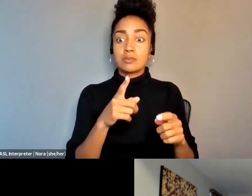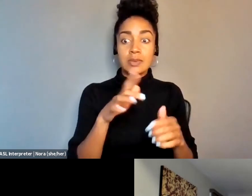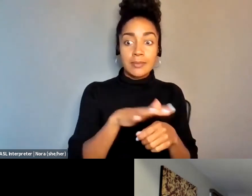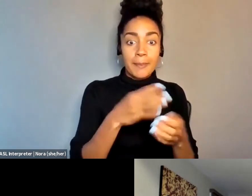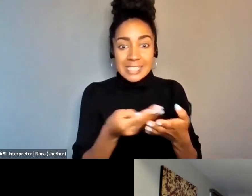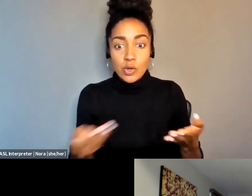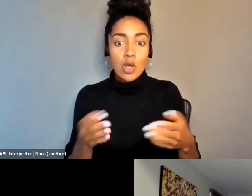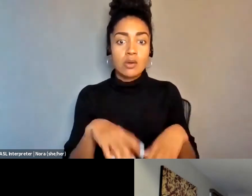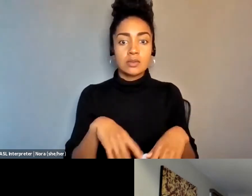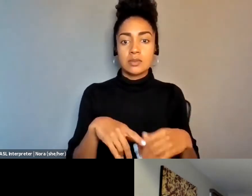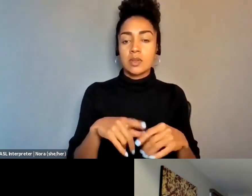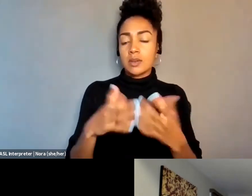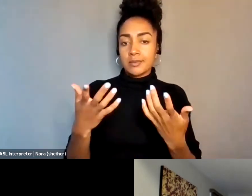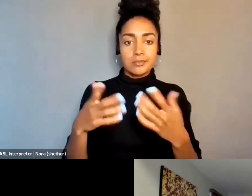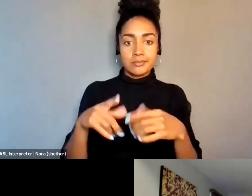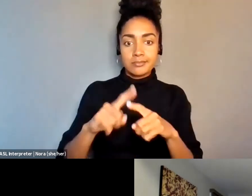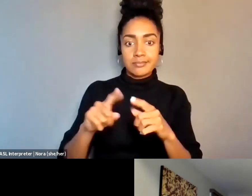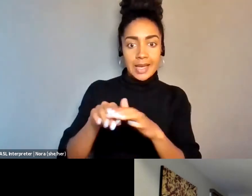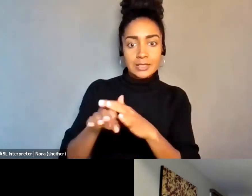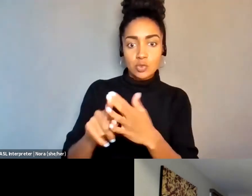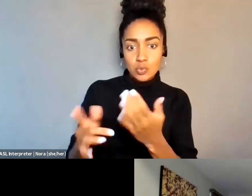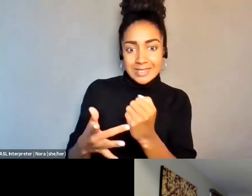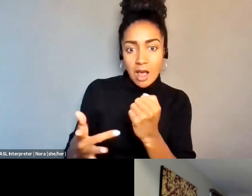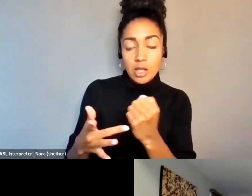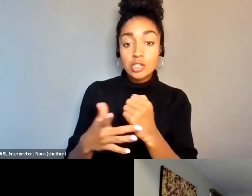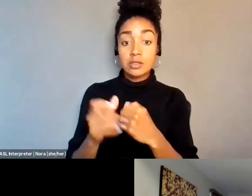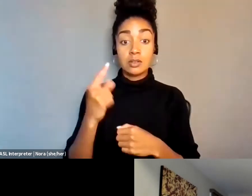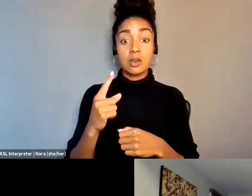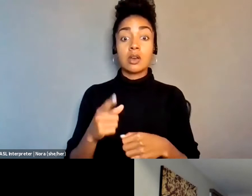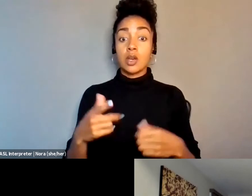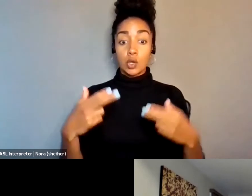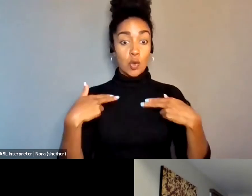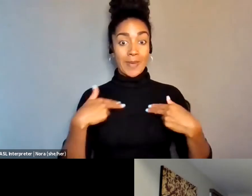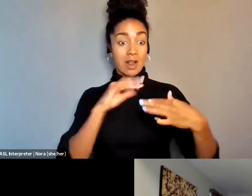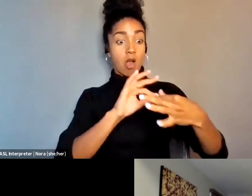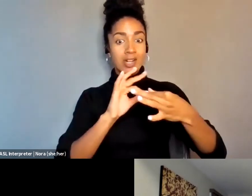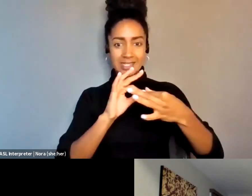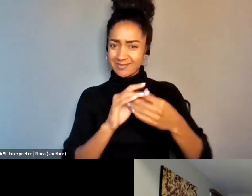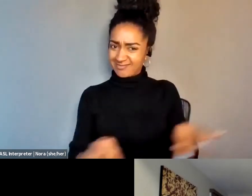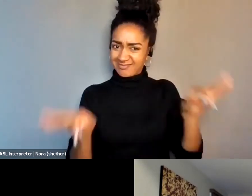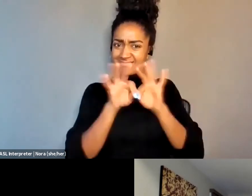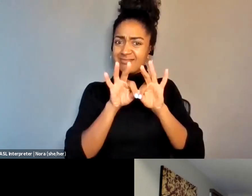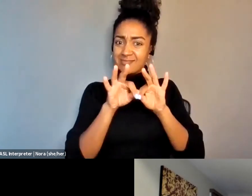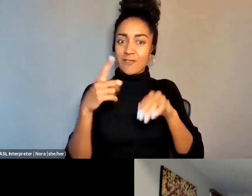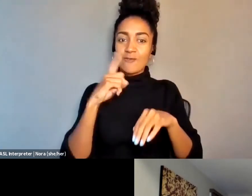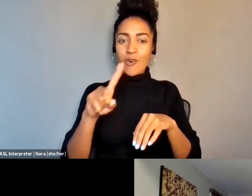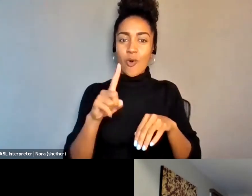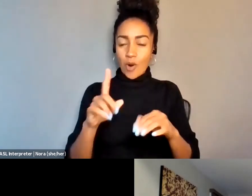channels, human connectivity is essential to continue to support and encourage girls to overcome their challenges. And that's why even though at Room to Read we broadcast life skills lessons across most of